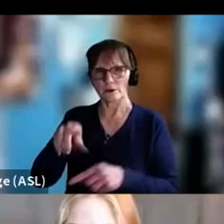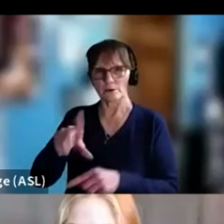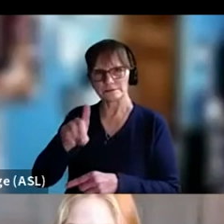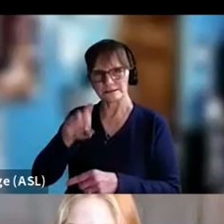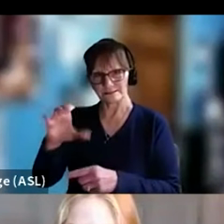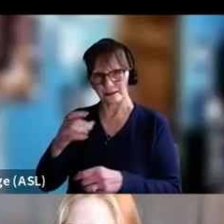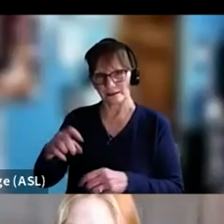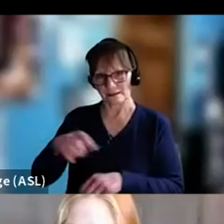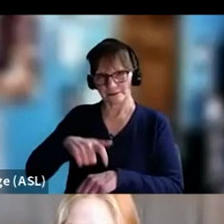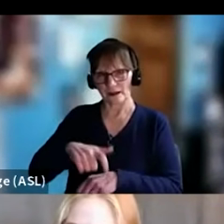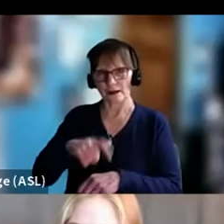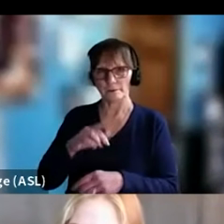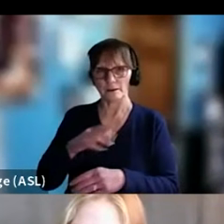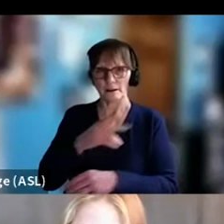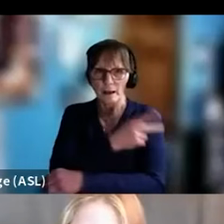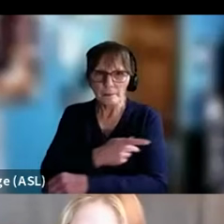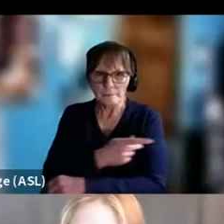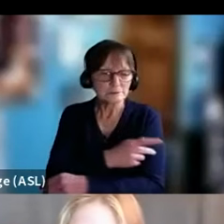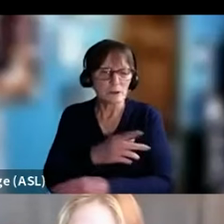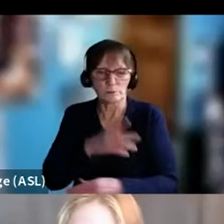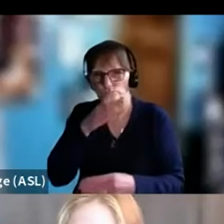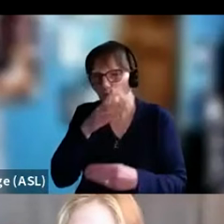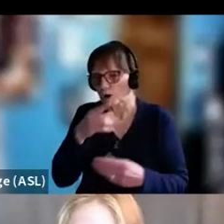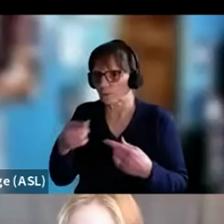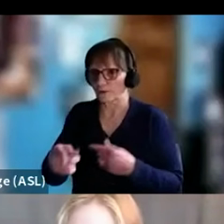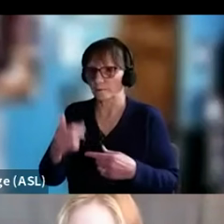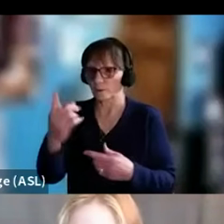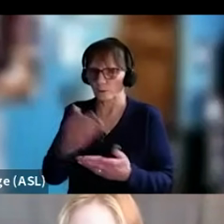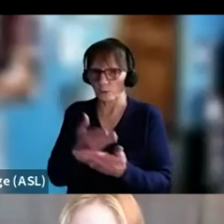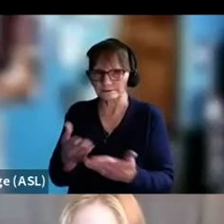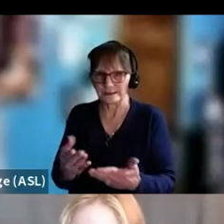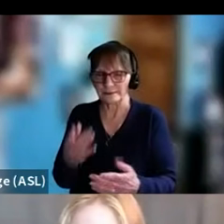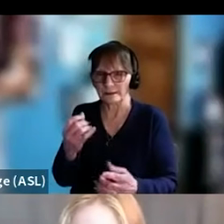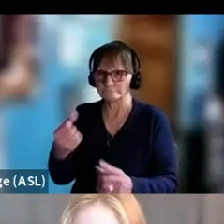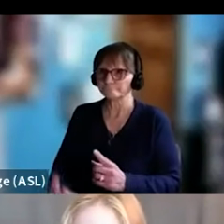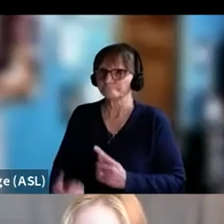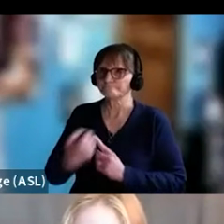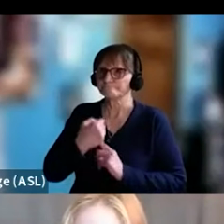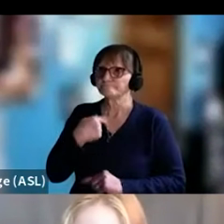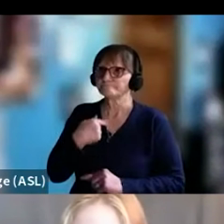and the patient, I was just talking with him and one of the things that he said that really struck me was, "I was homeless under Obama